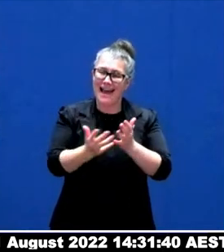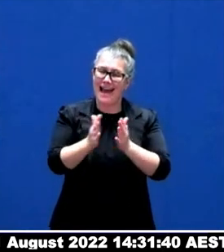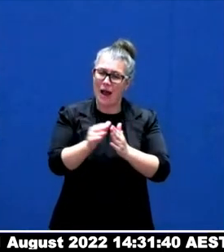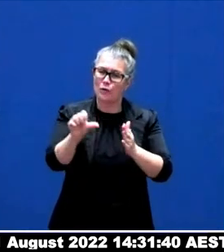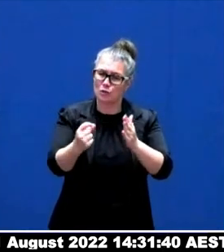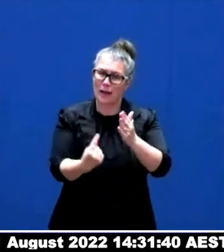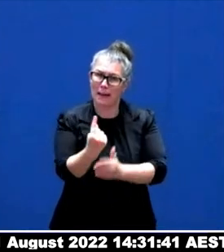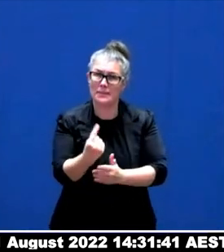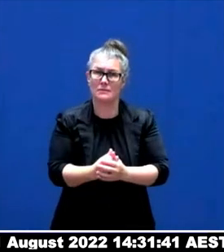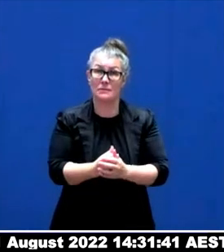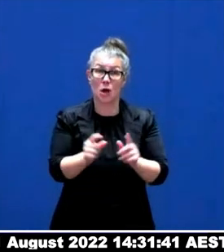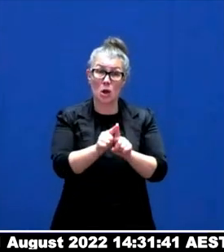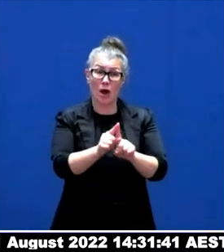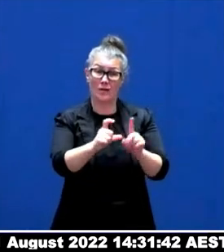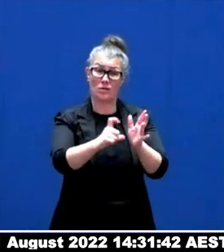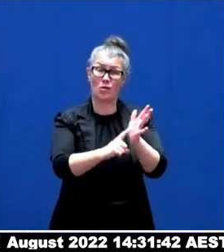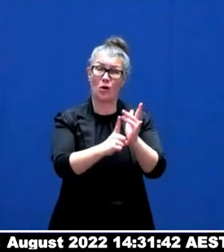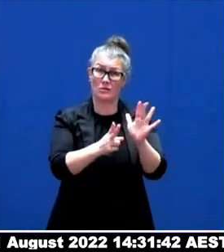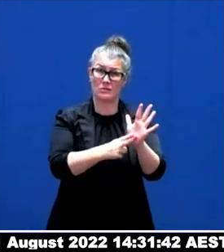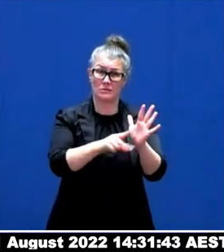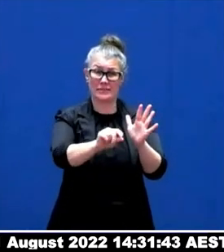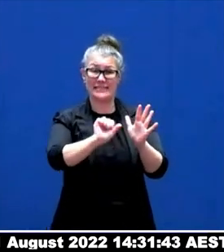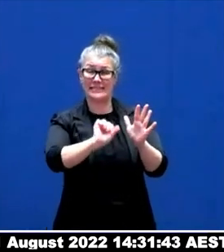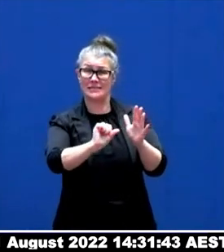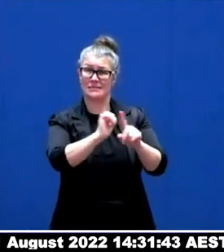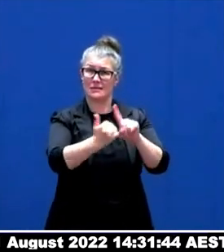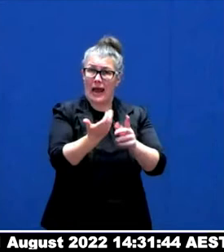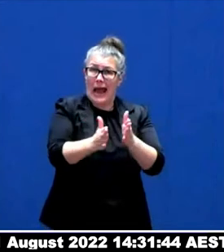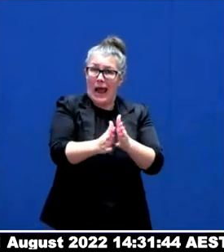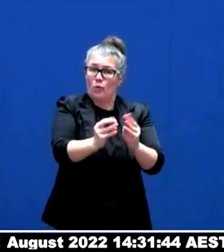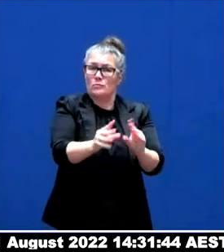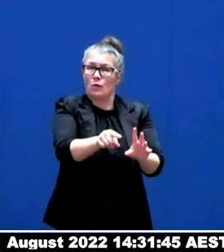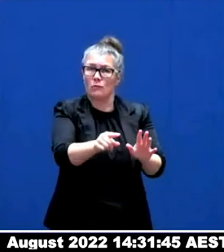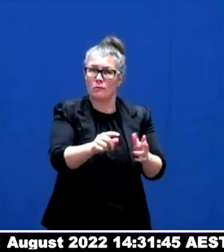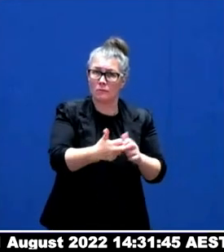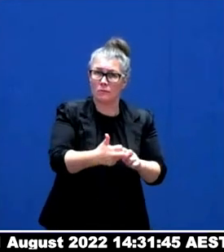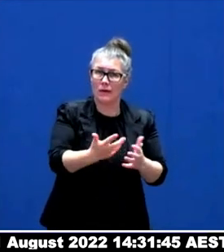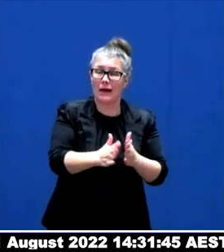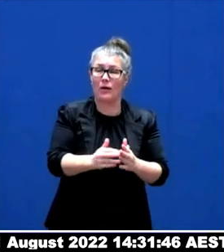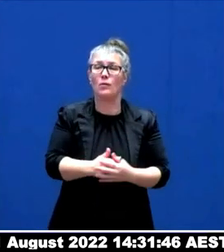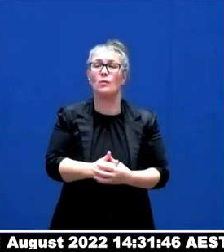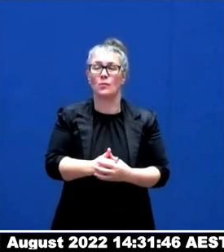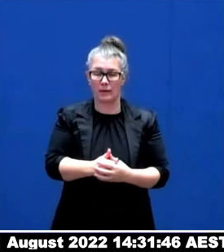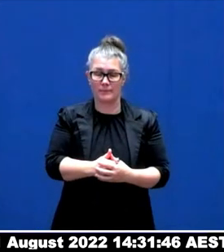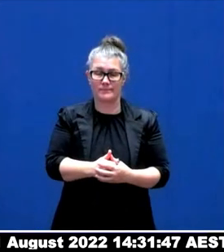situation like Colin's? Firstly, I'd like to say I did listen to Colin's testimony and I was